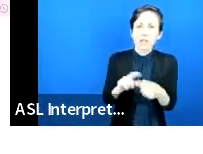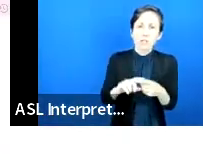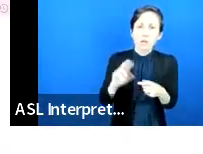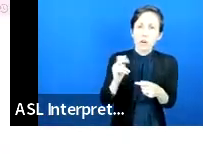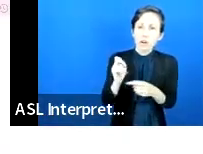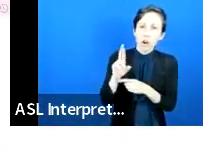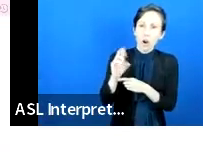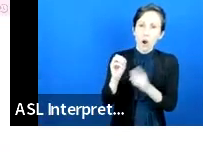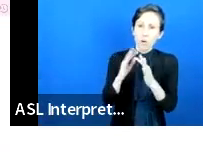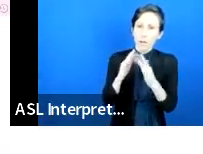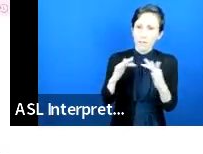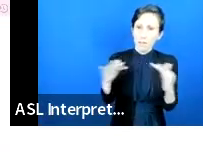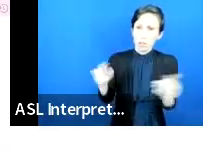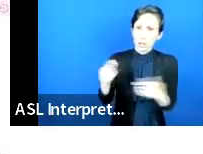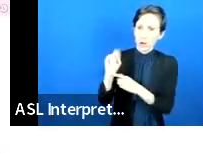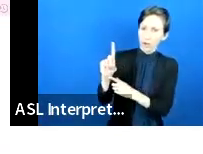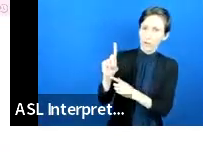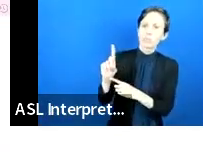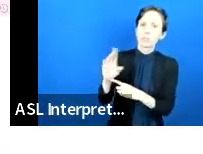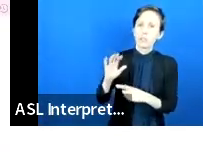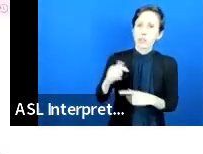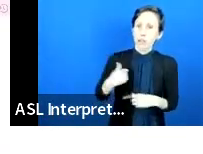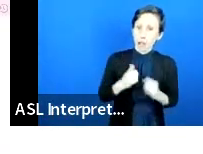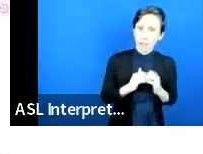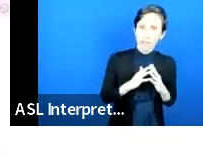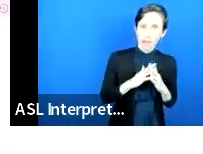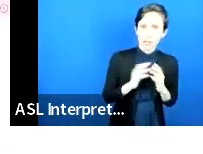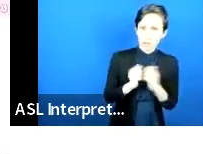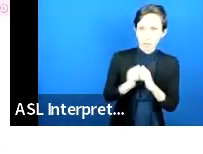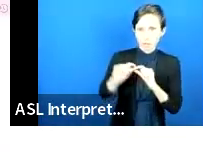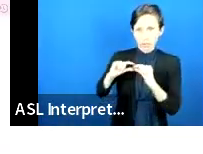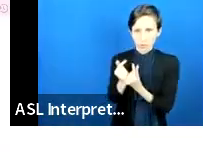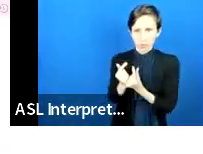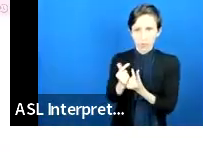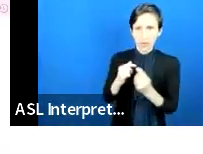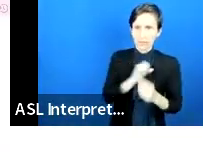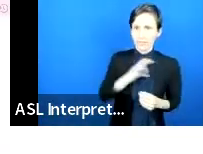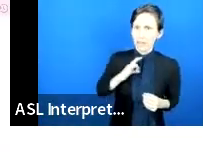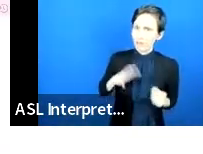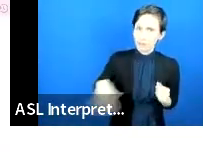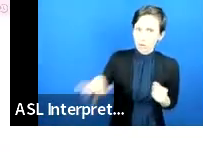that was launched last year by myself and a group of staff across this university.